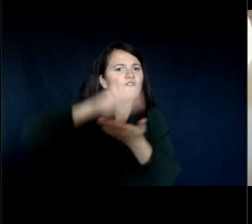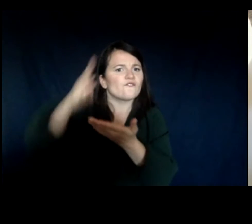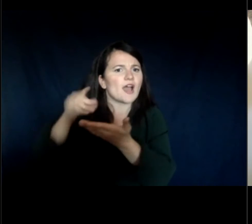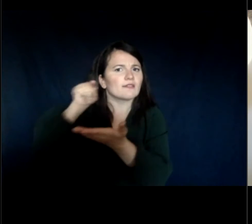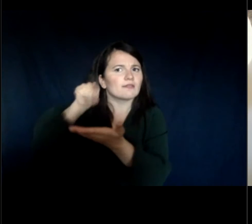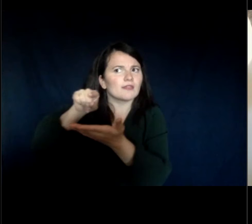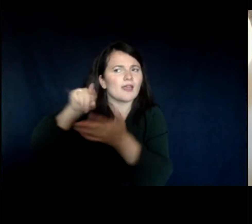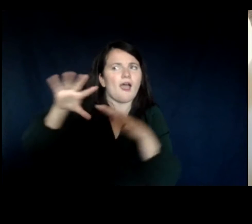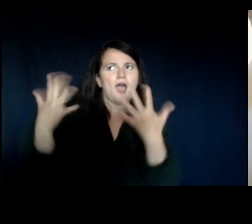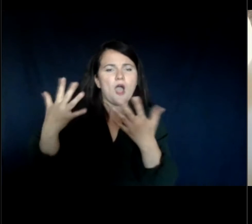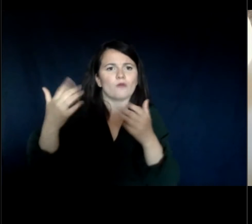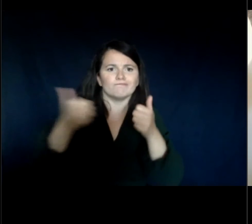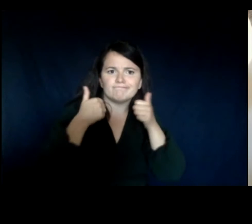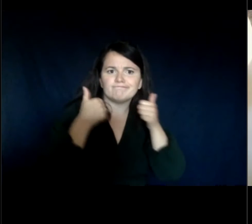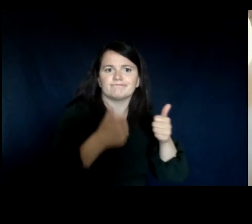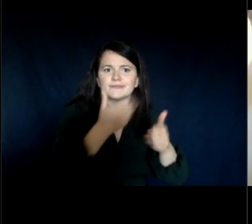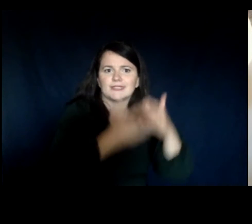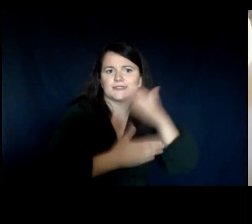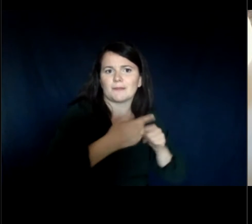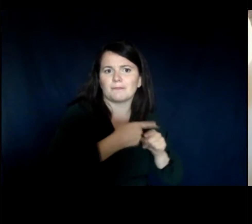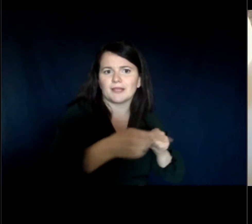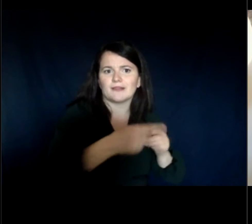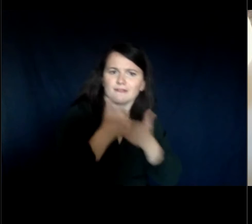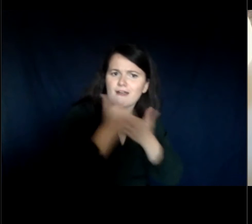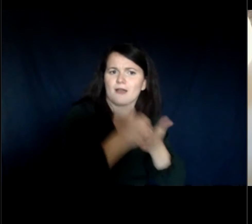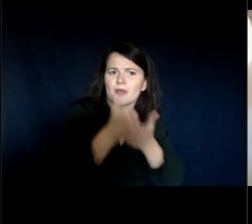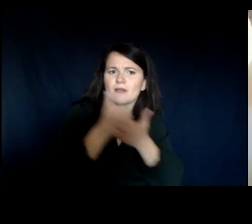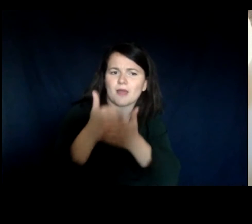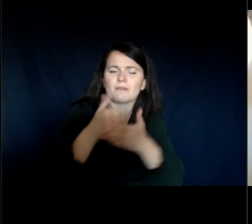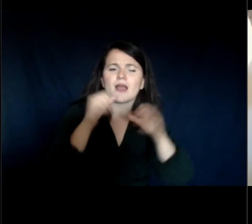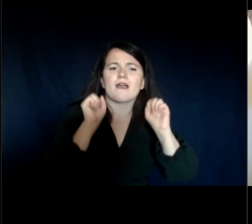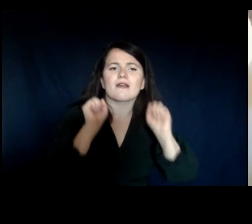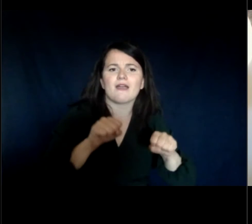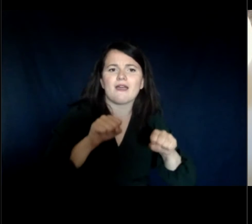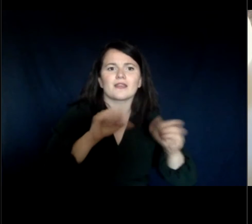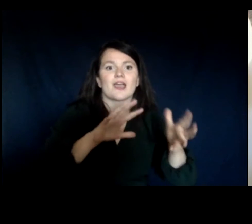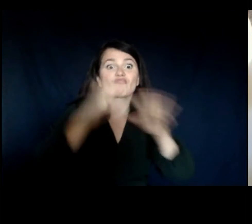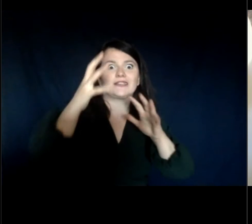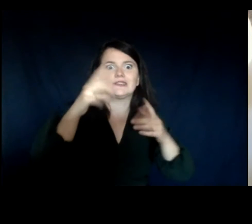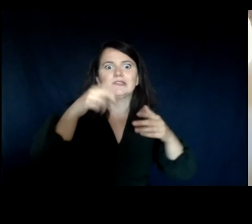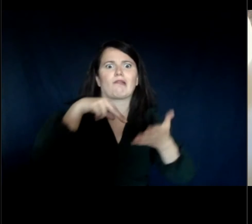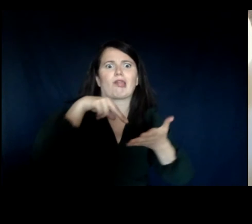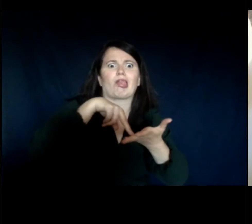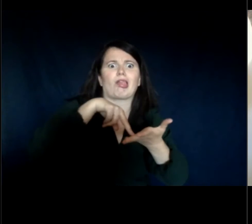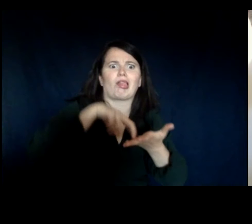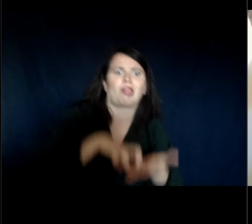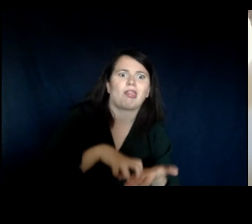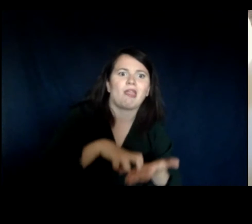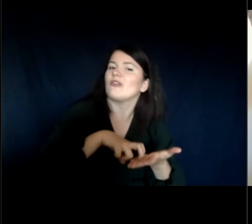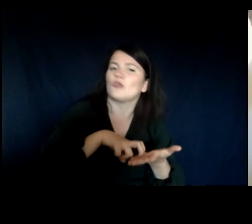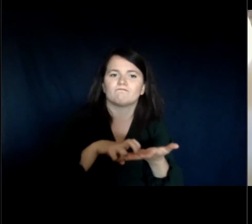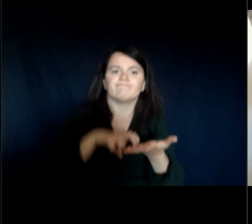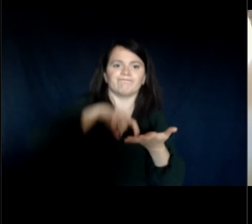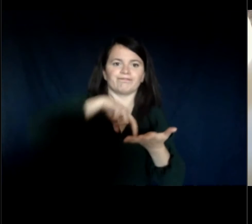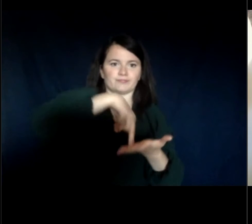in recovering from this crisis? The biggest challenge is to be more imaginative.